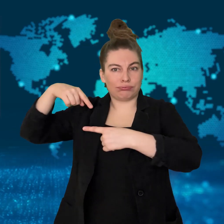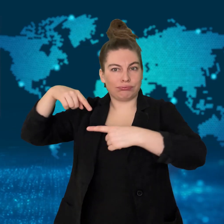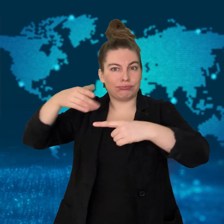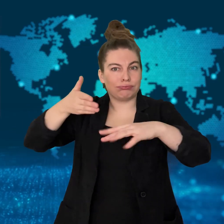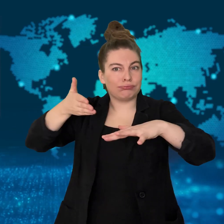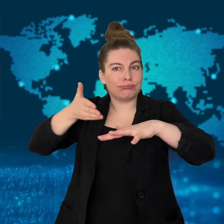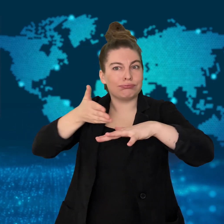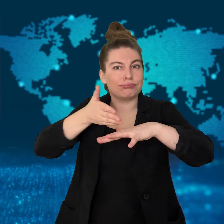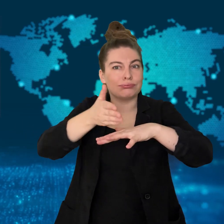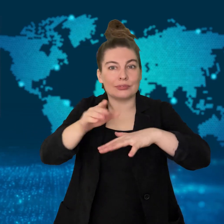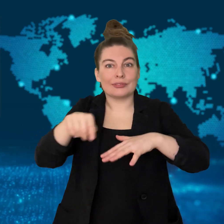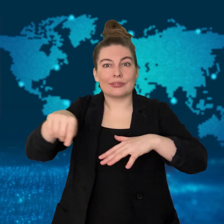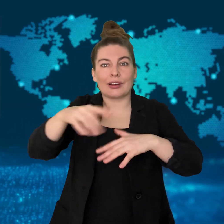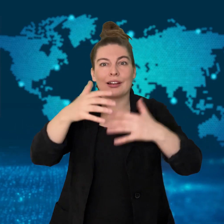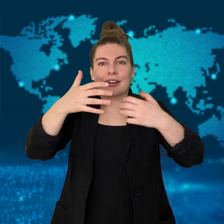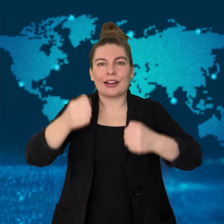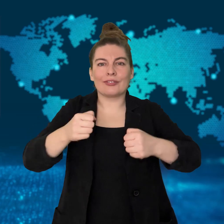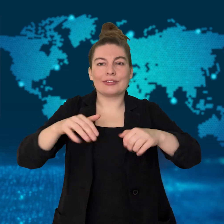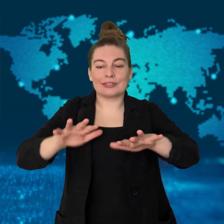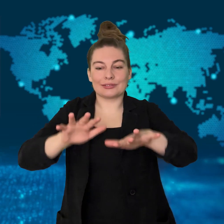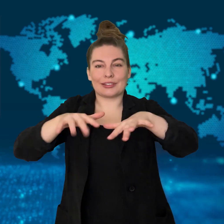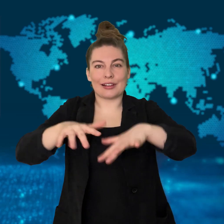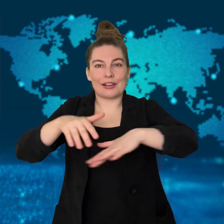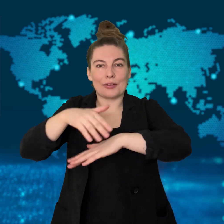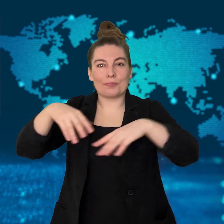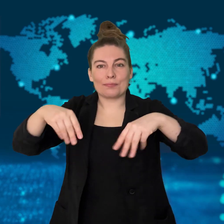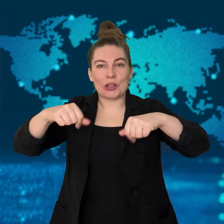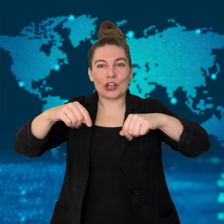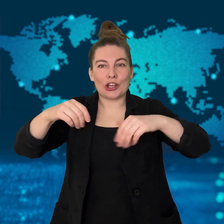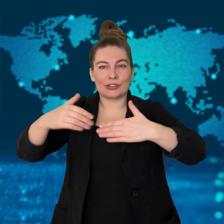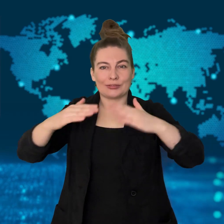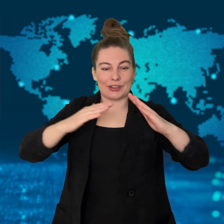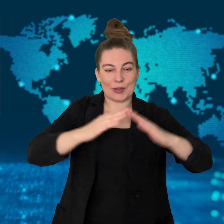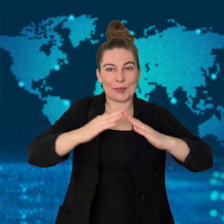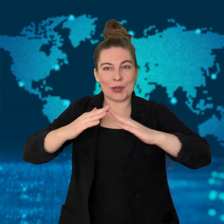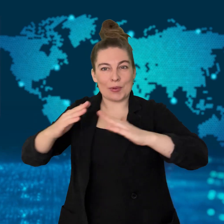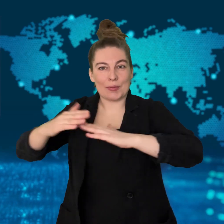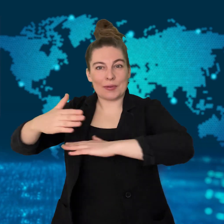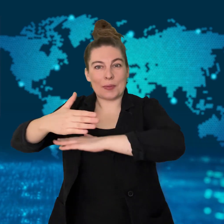some homes in New South Wales were impacted as well.